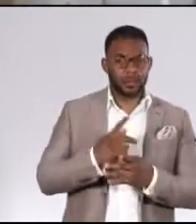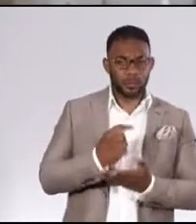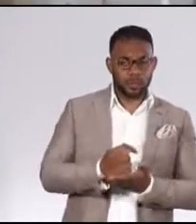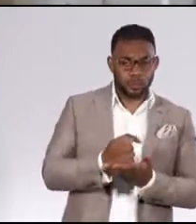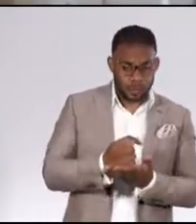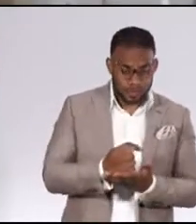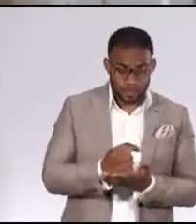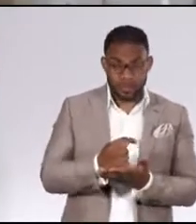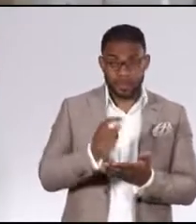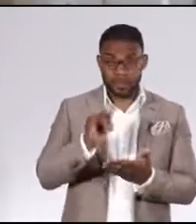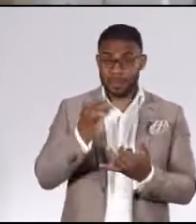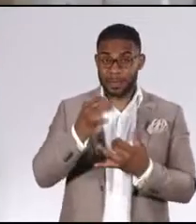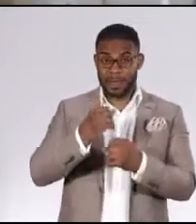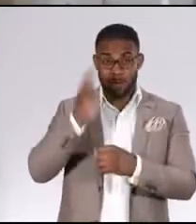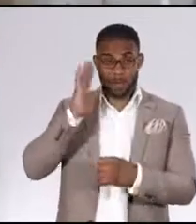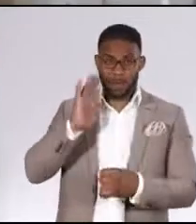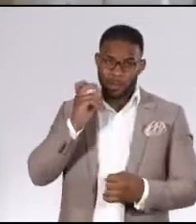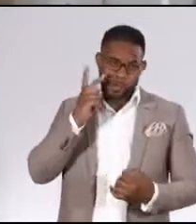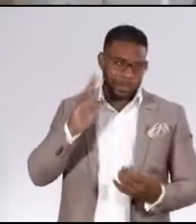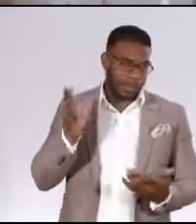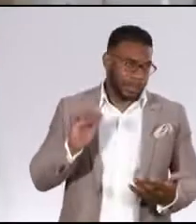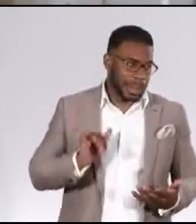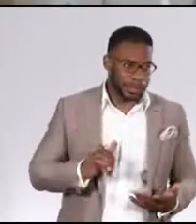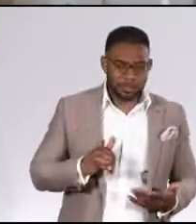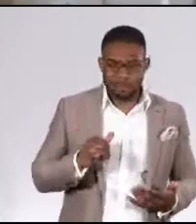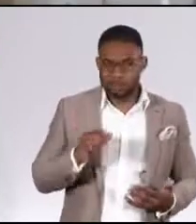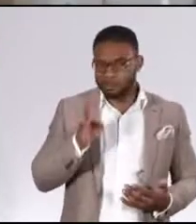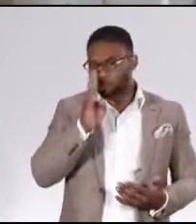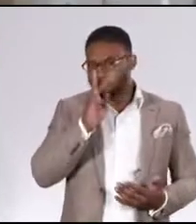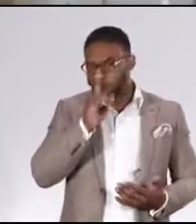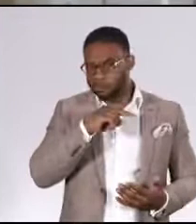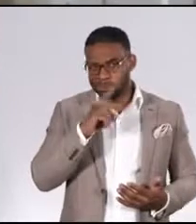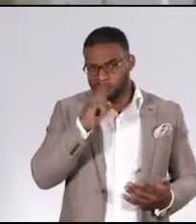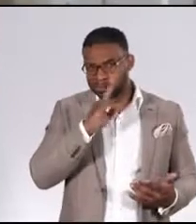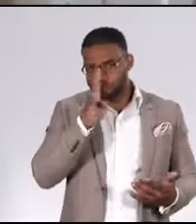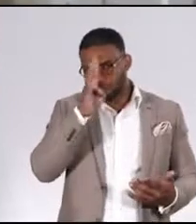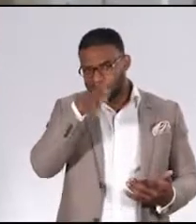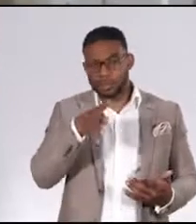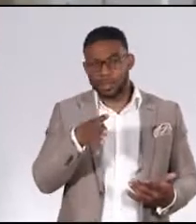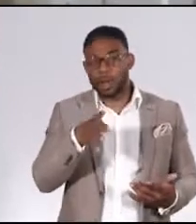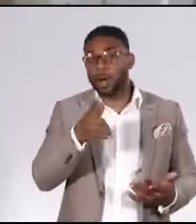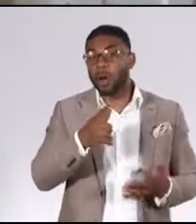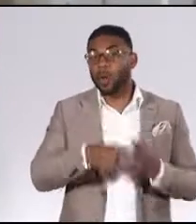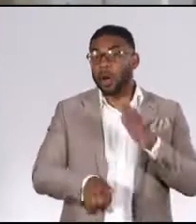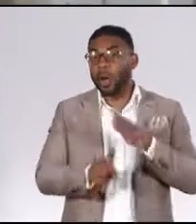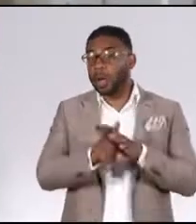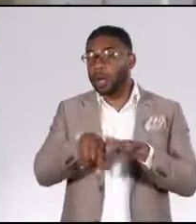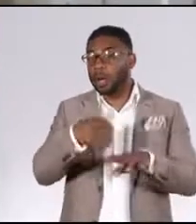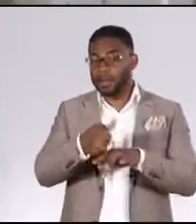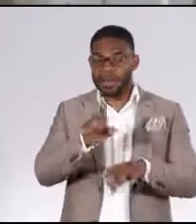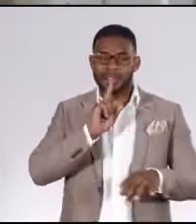that years ago would have seemed like science fiction. um What's come of that is the possibility